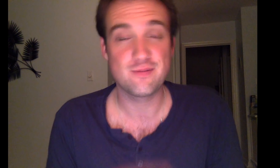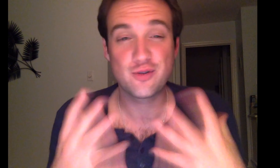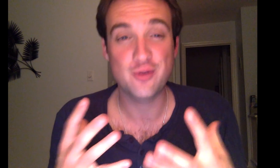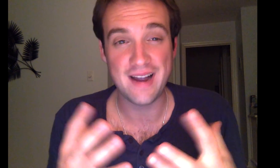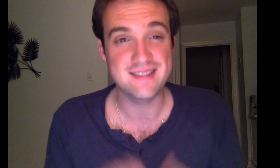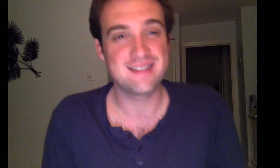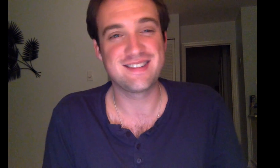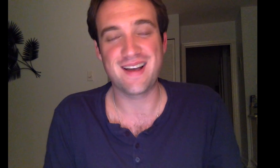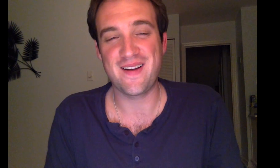So that was great.